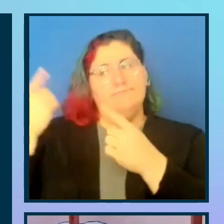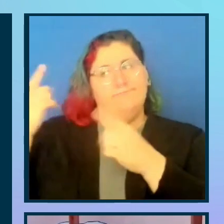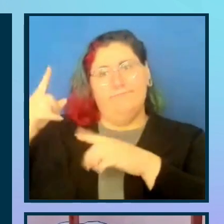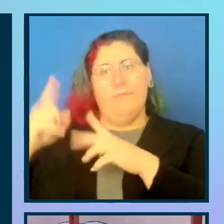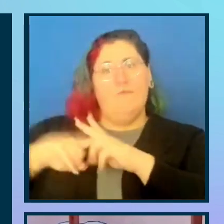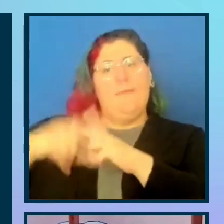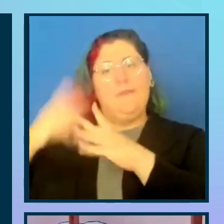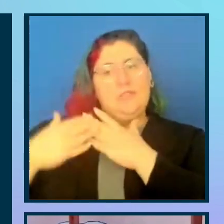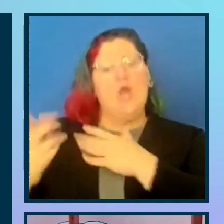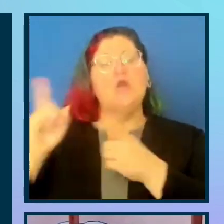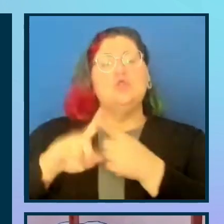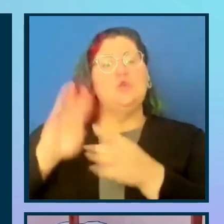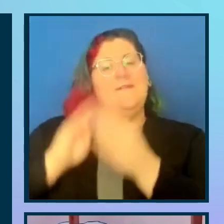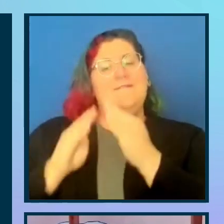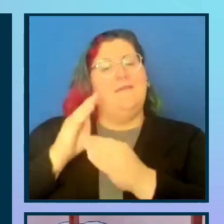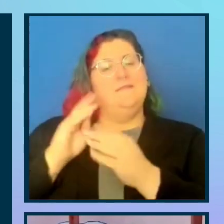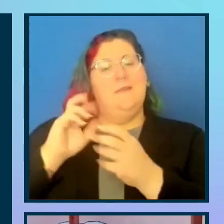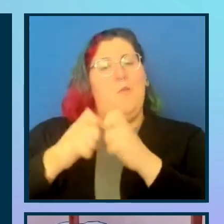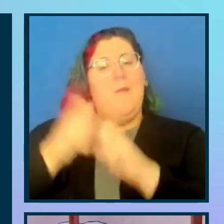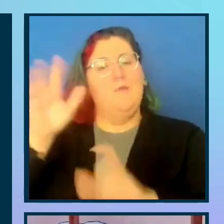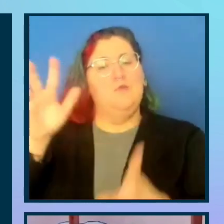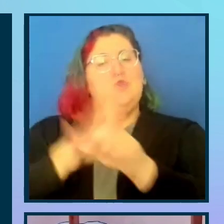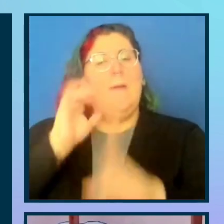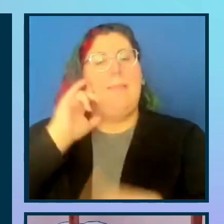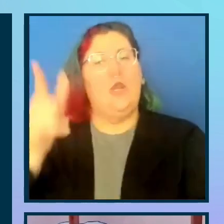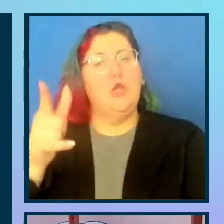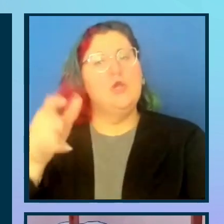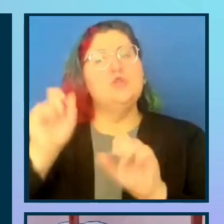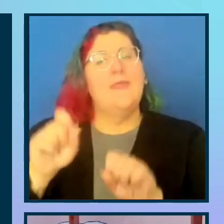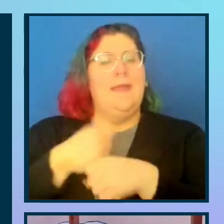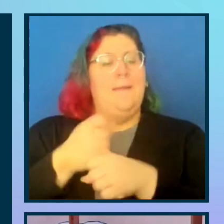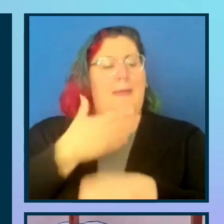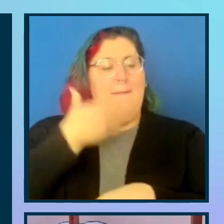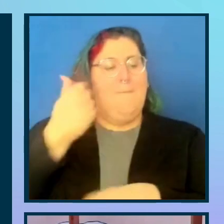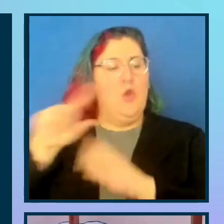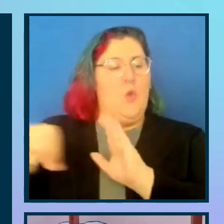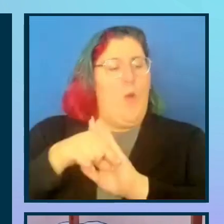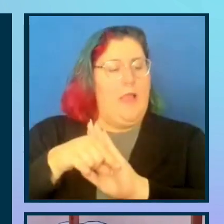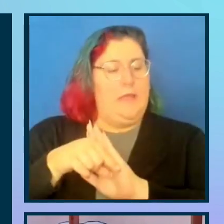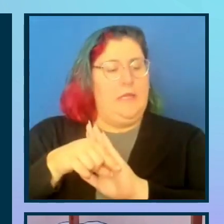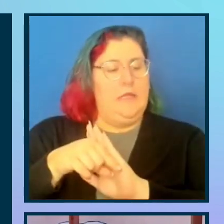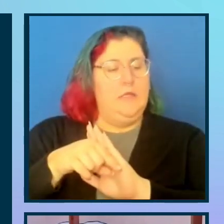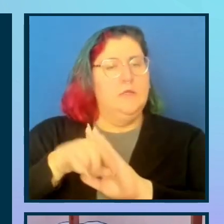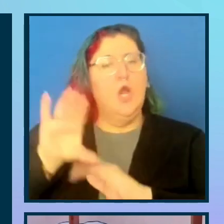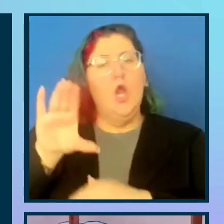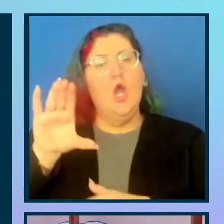later in the process so that they could release higher-quality code that is more accessible, more enjoyable to end users from the start,